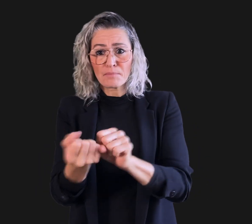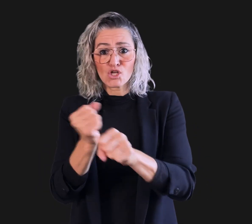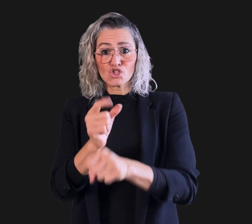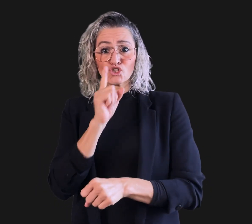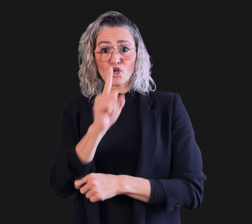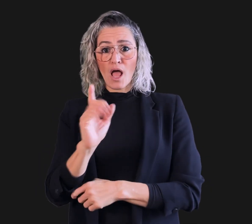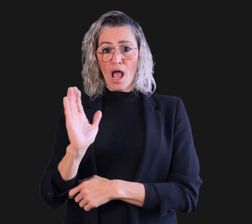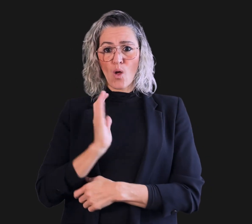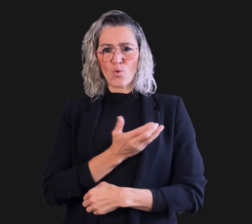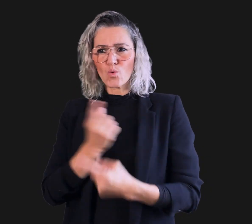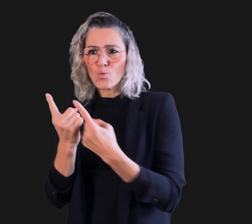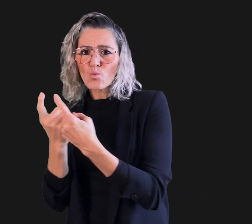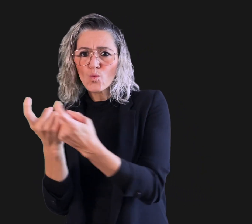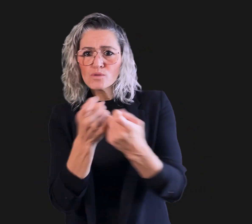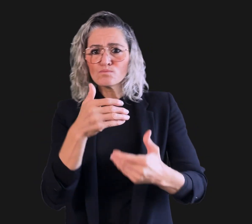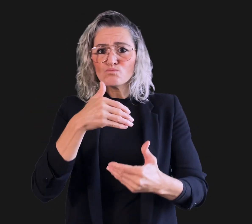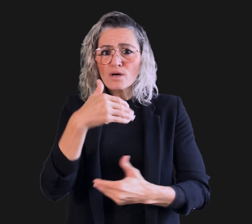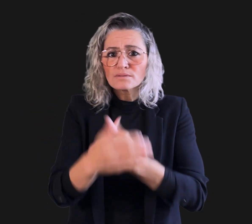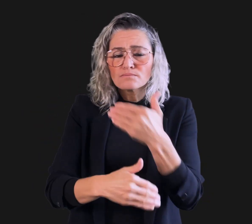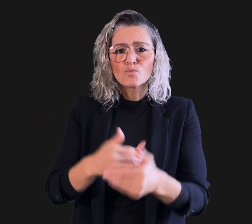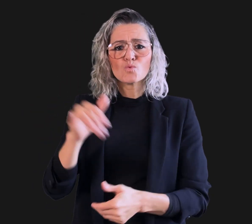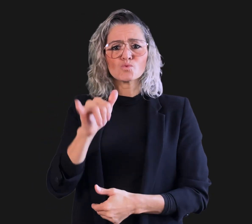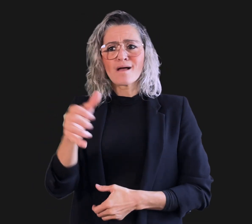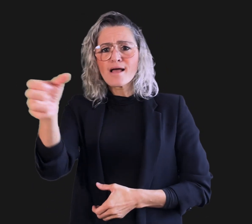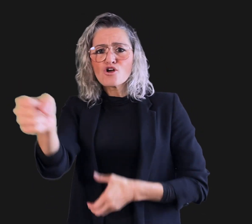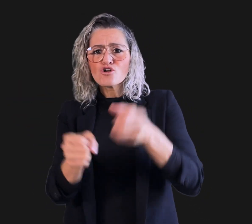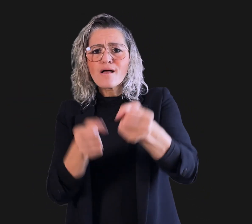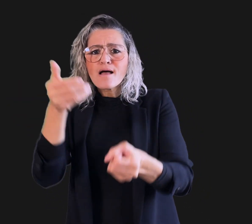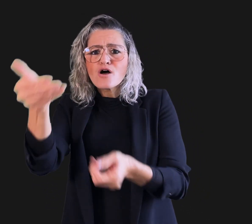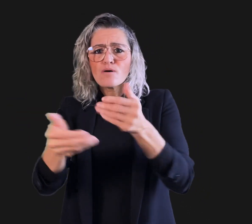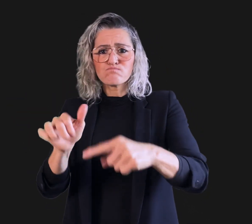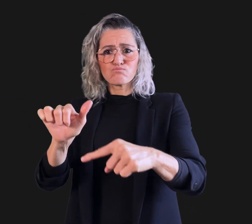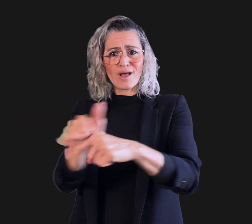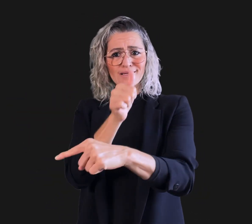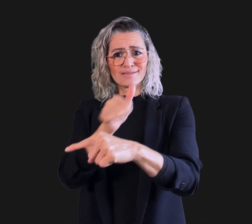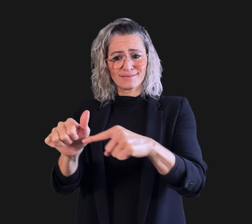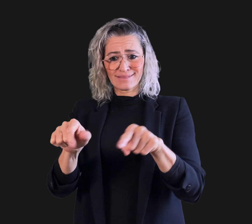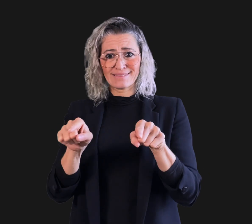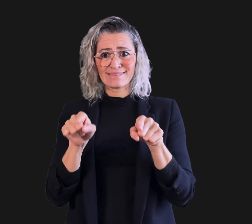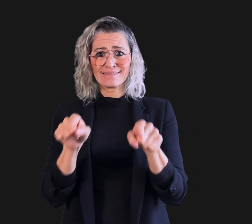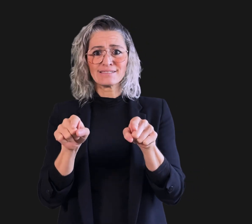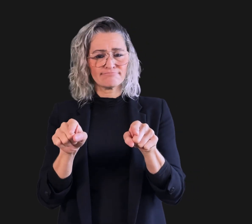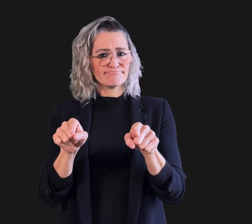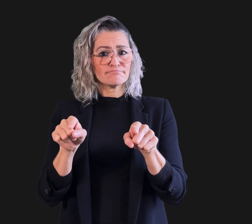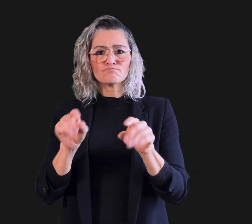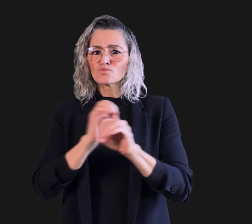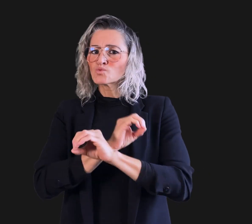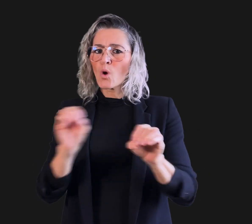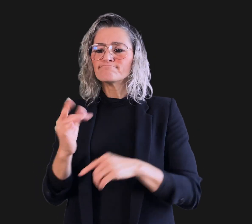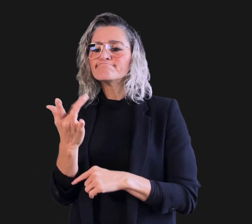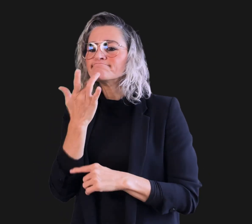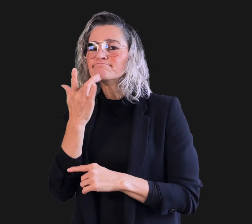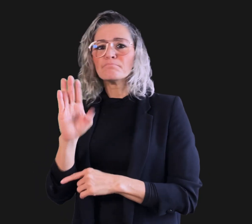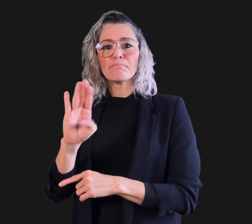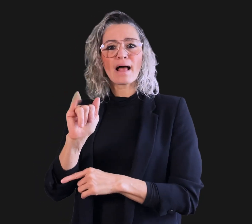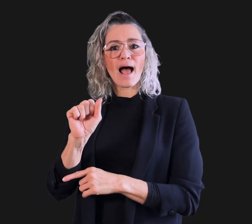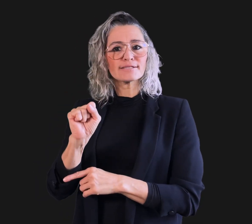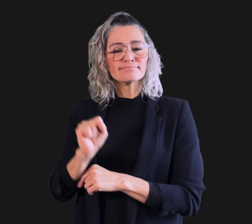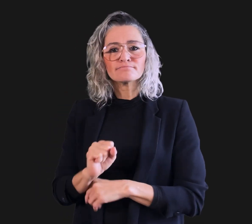to ensure our recruitment processes and hiring practices are free of bias